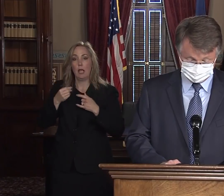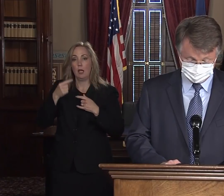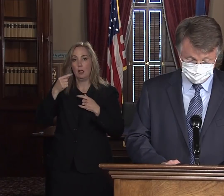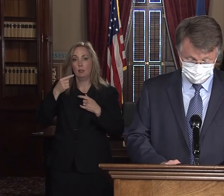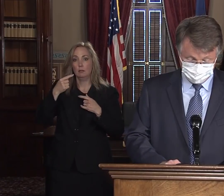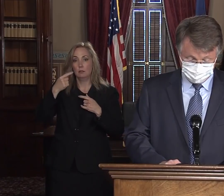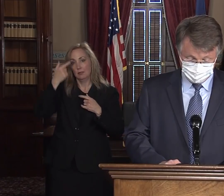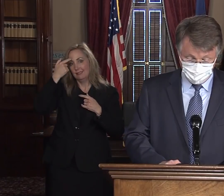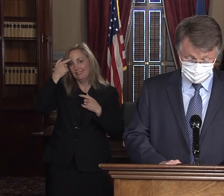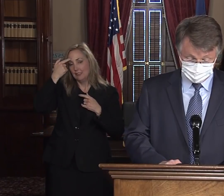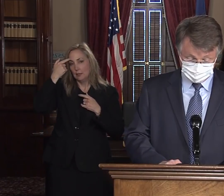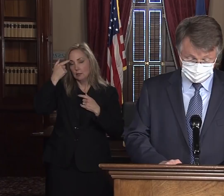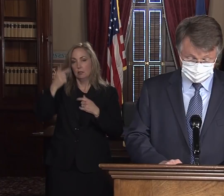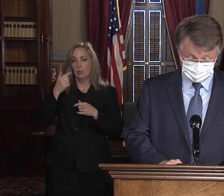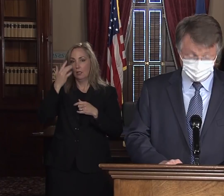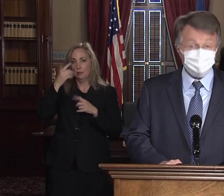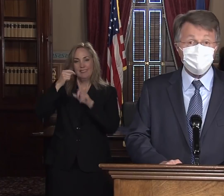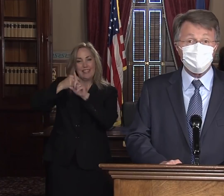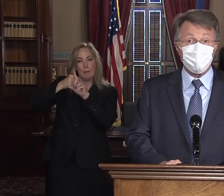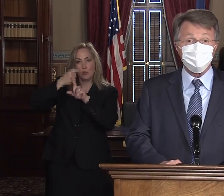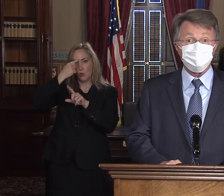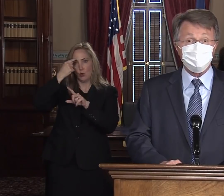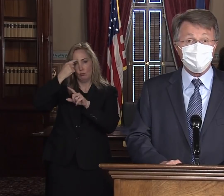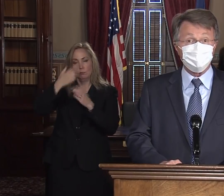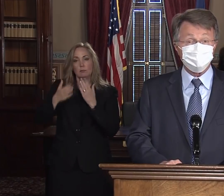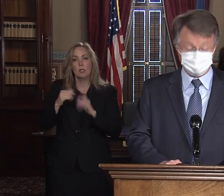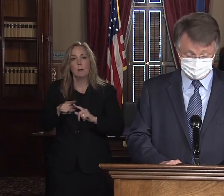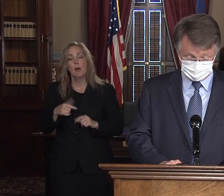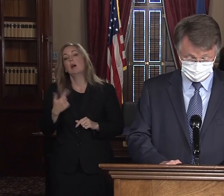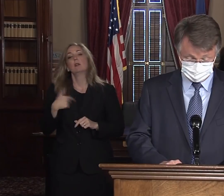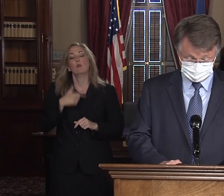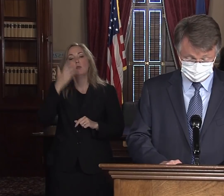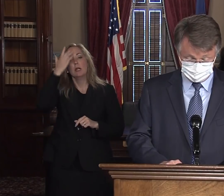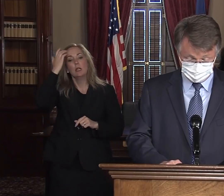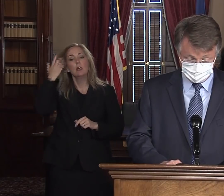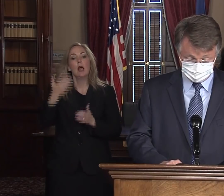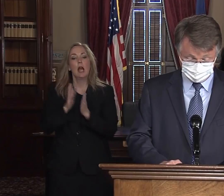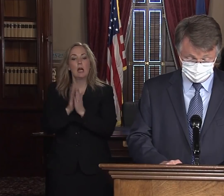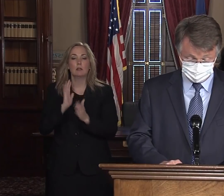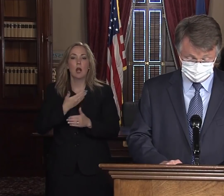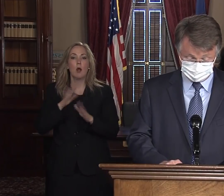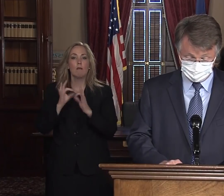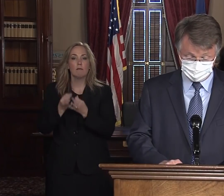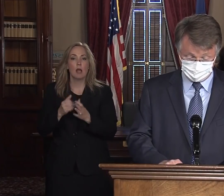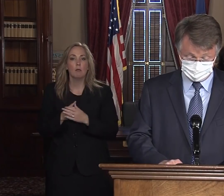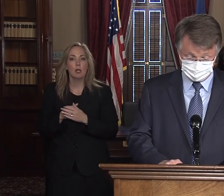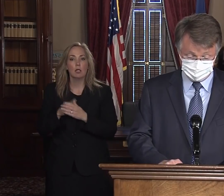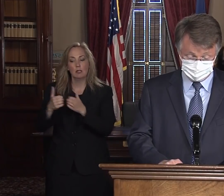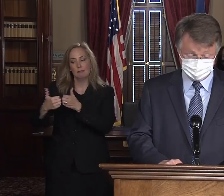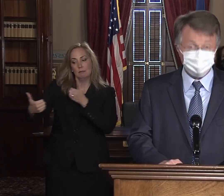MINISTRIES AND CHILDREN'S MINISTRY WITH SOCIAL DISTANCING, MASKS AND TAKING TEMPERATURES. IN ALL OF OUR SERVICES WE